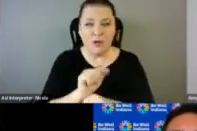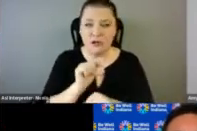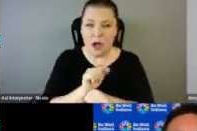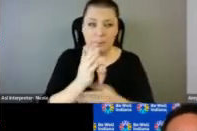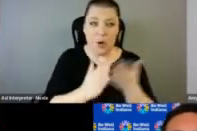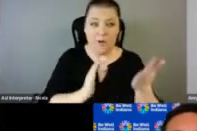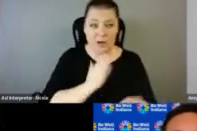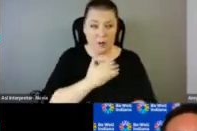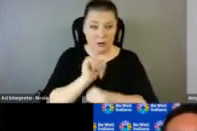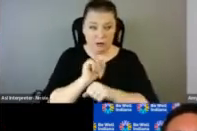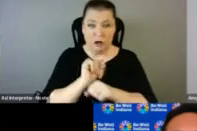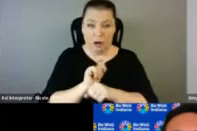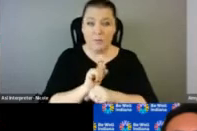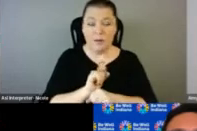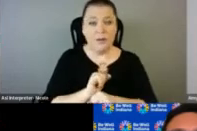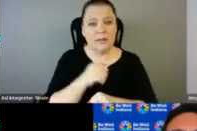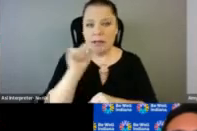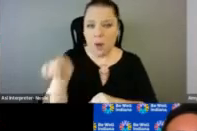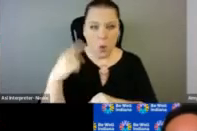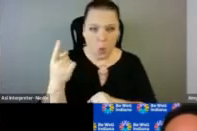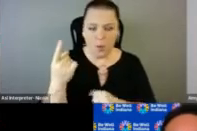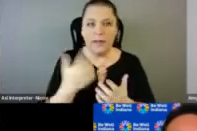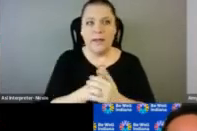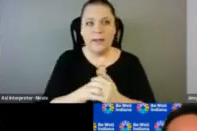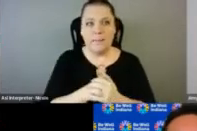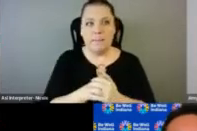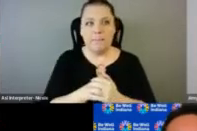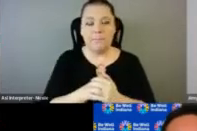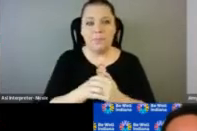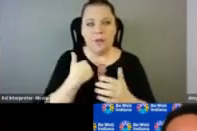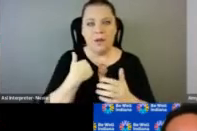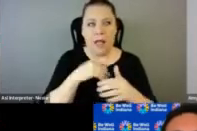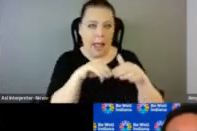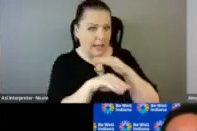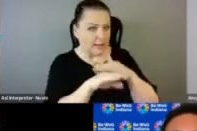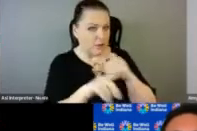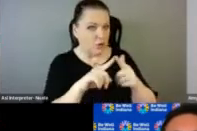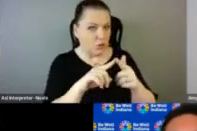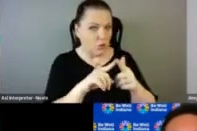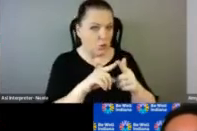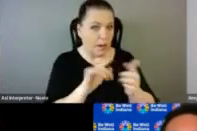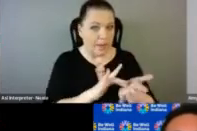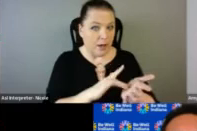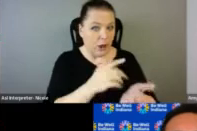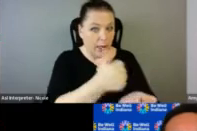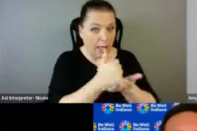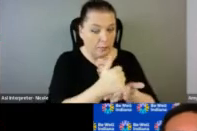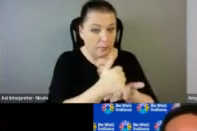see it very much part of our job is not only, you know, making access to treatment easier, but helping folks, you know, make their life easier, whether